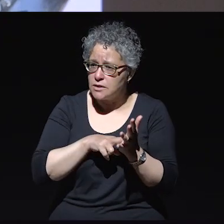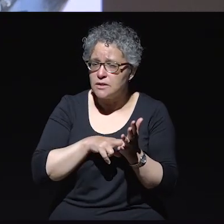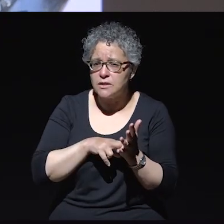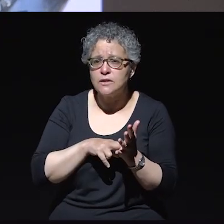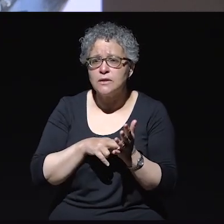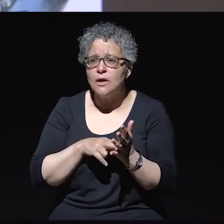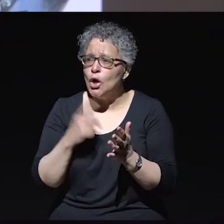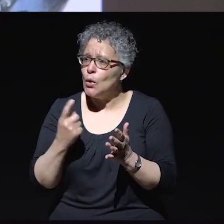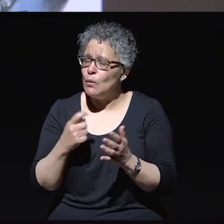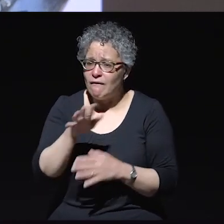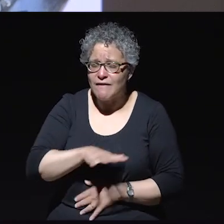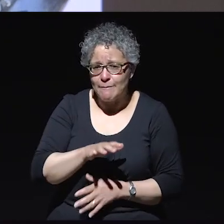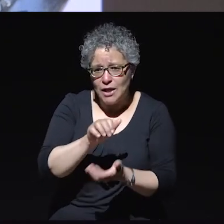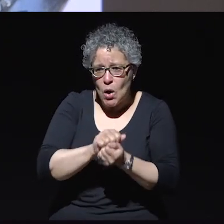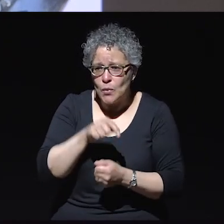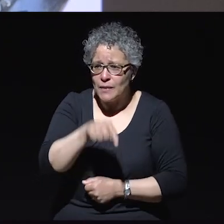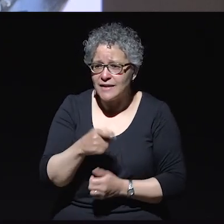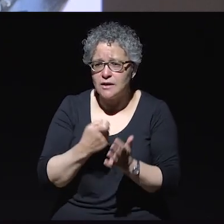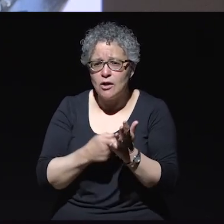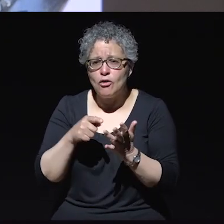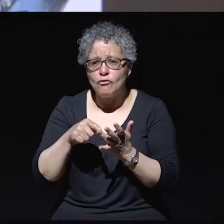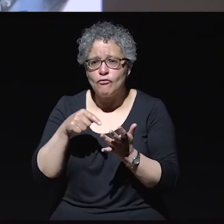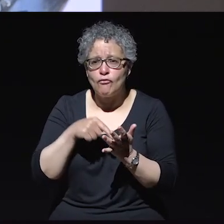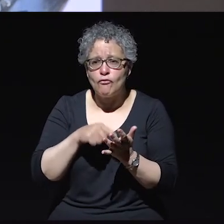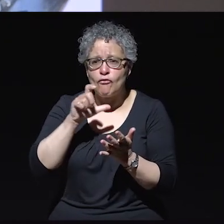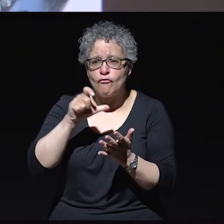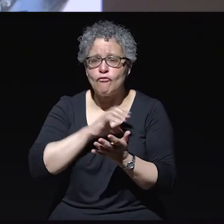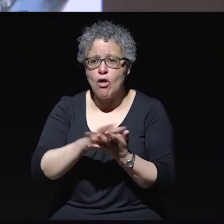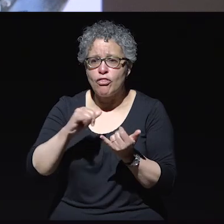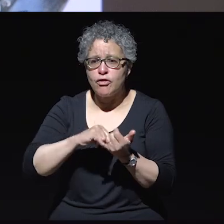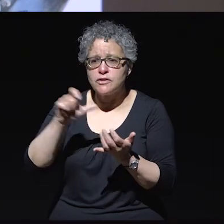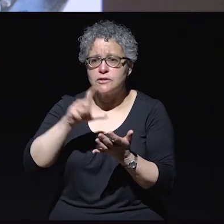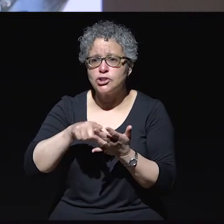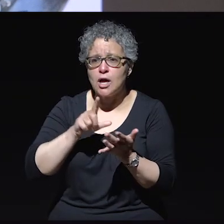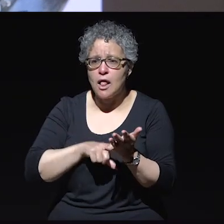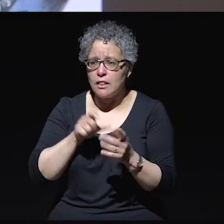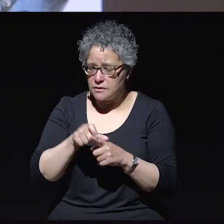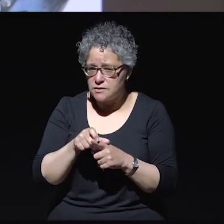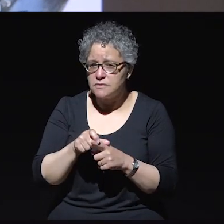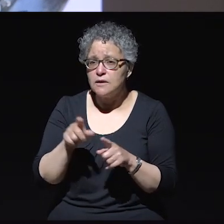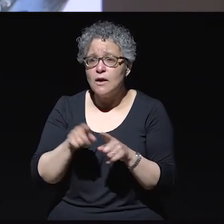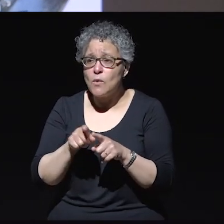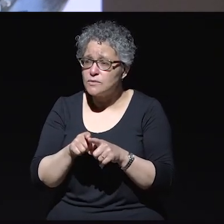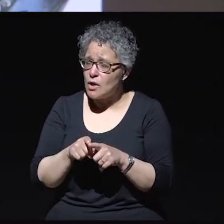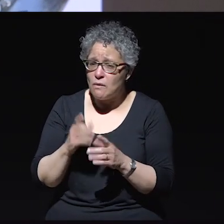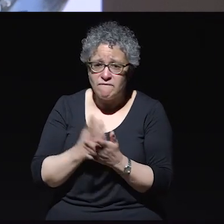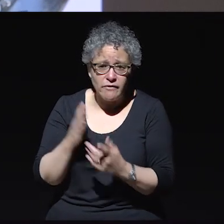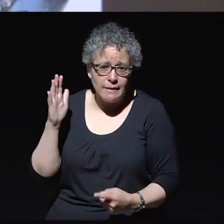who, by the way, even now continue to add to the displays at Waddesdon Manor, and they also have a preeminent, a rather beautiful collection